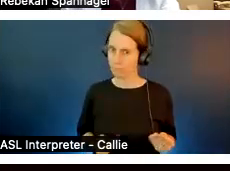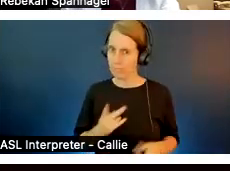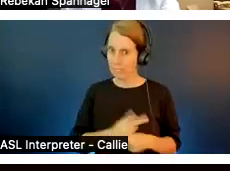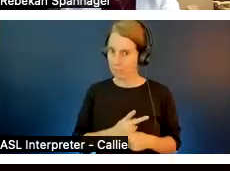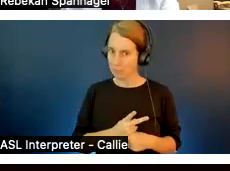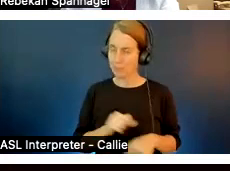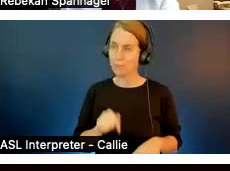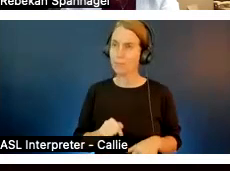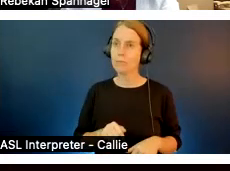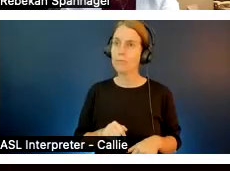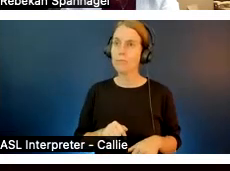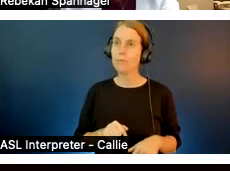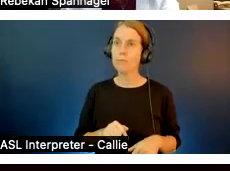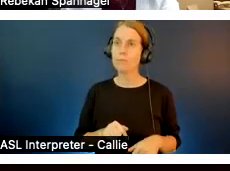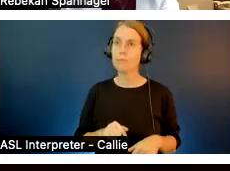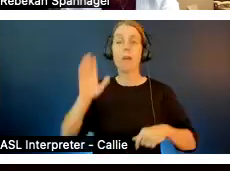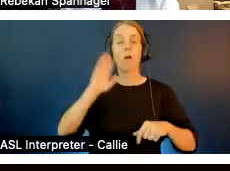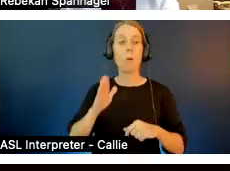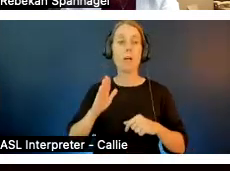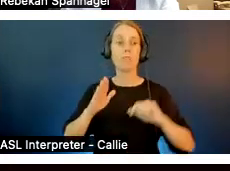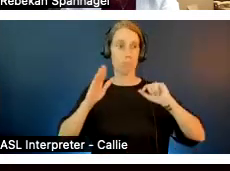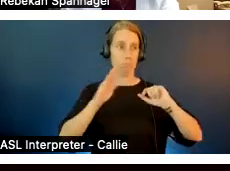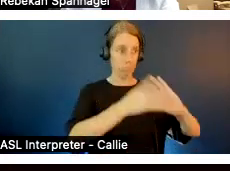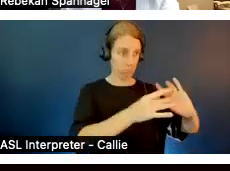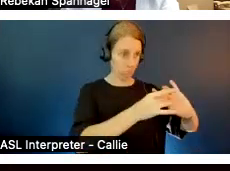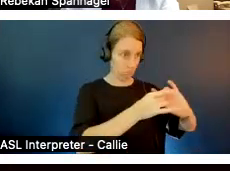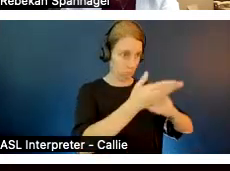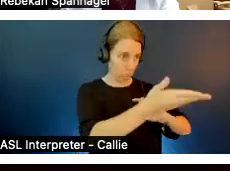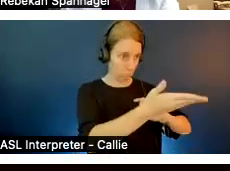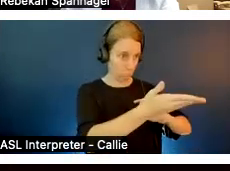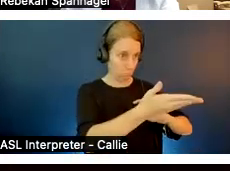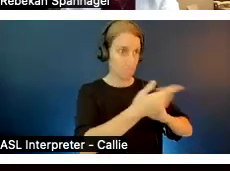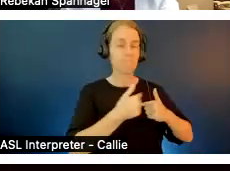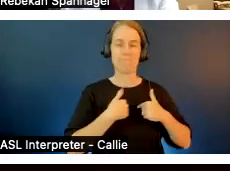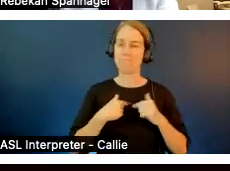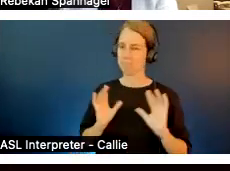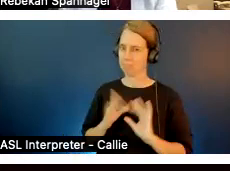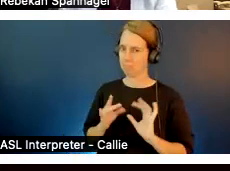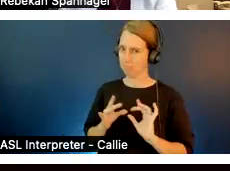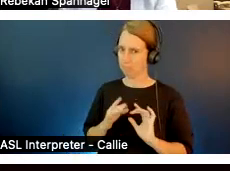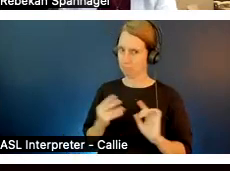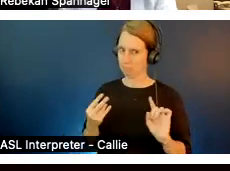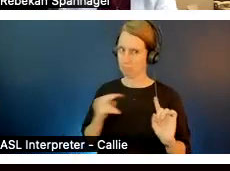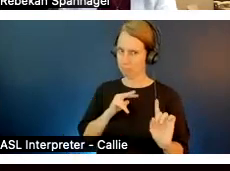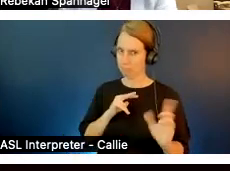and then let you respond to it you can ask questions from the the agency people who are there